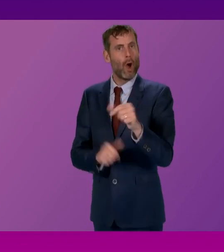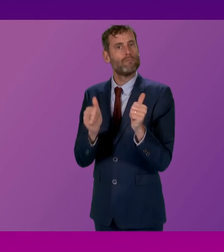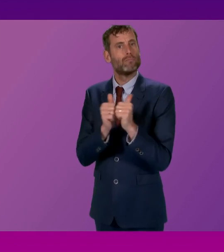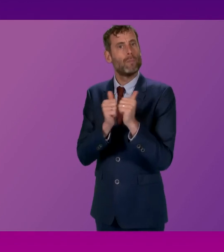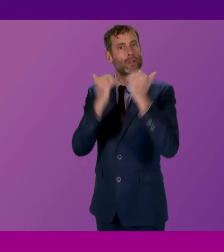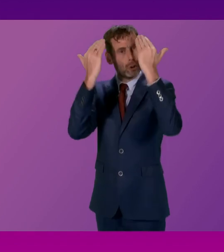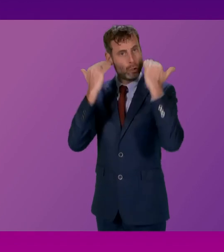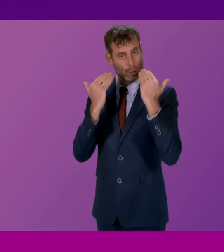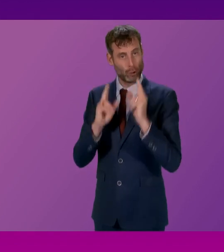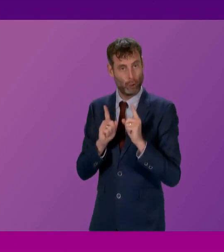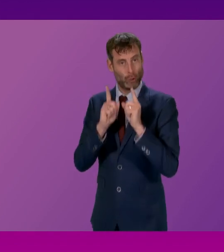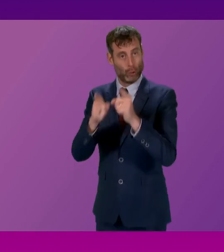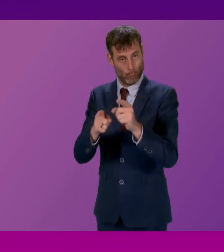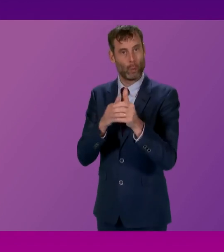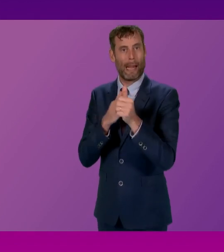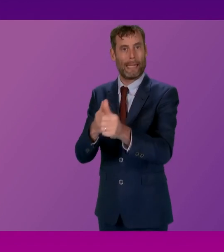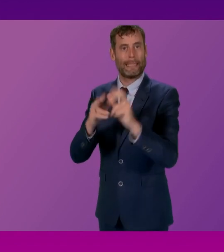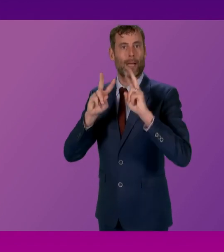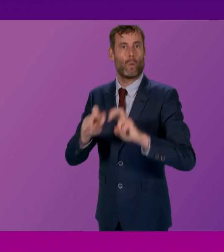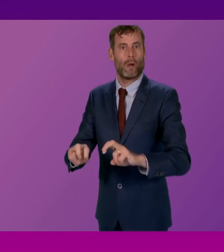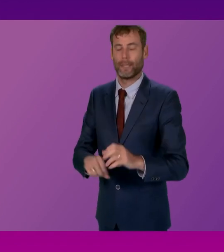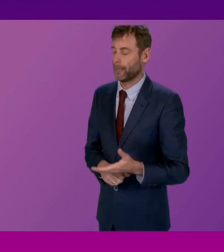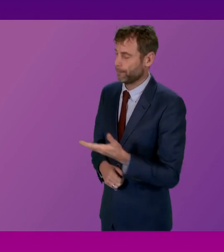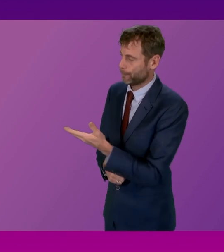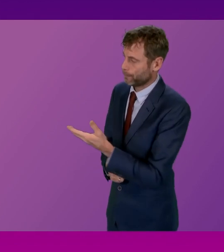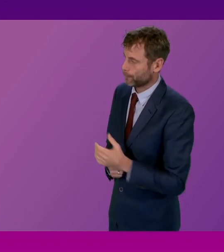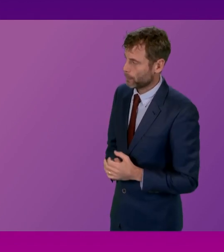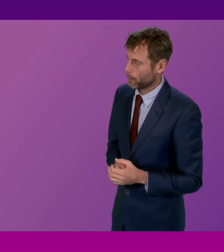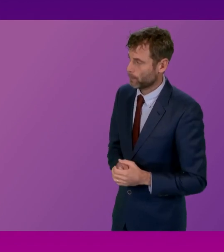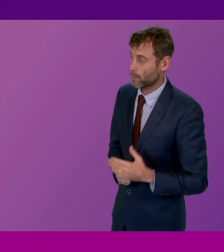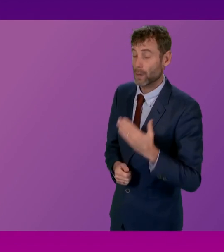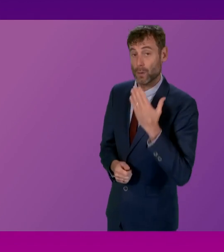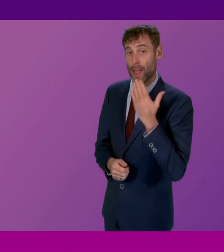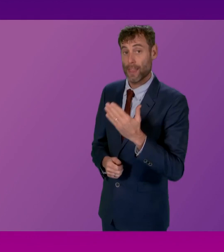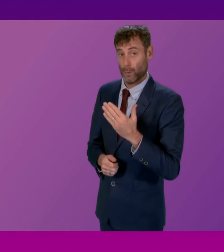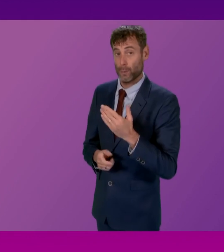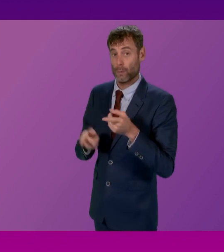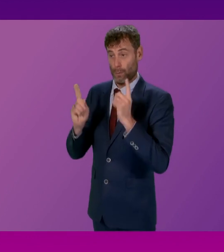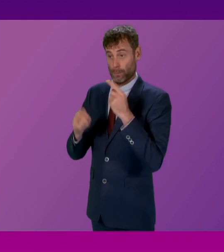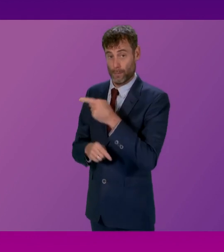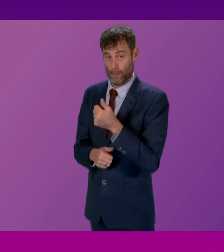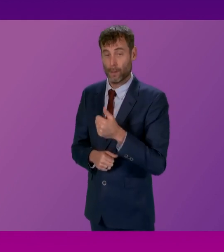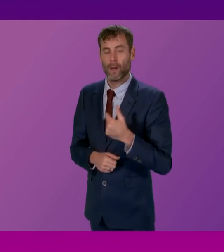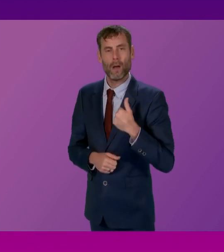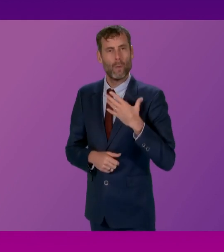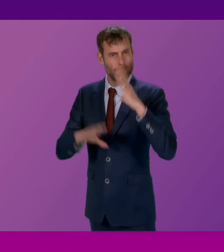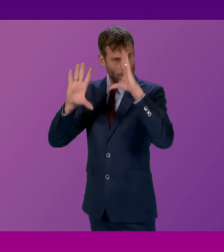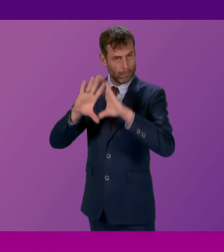the Lord President. I draw members’ attention to my entry in the register of members’ interests.